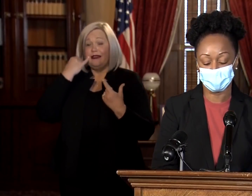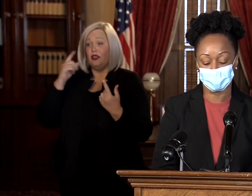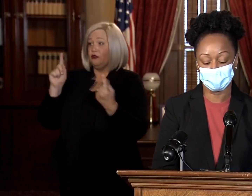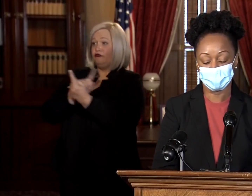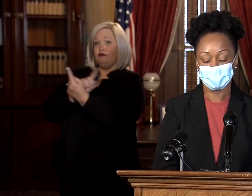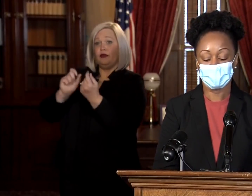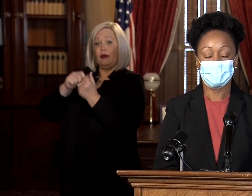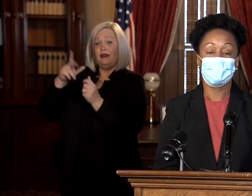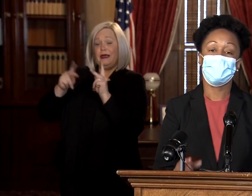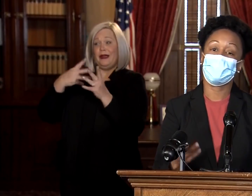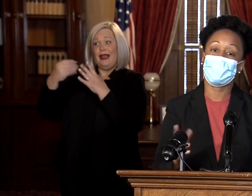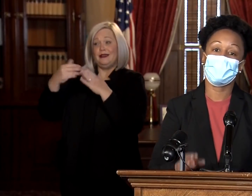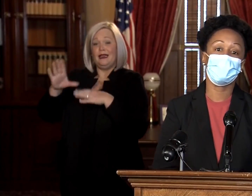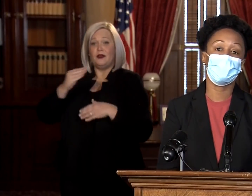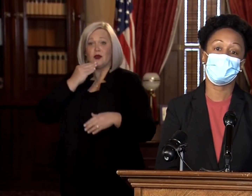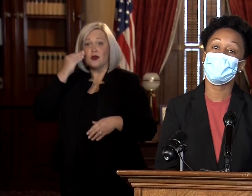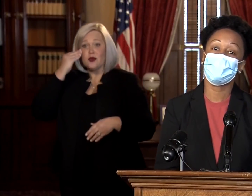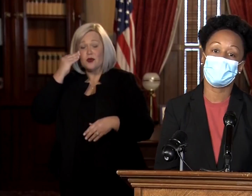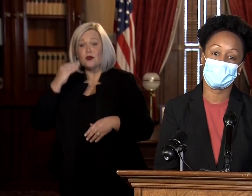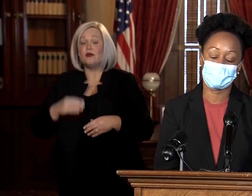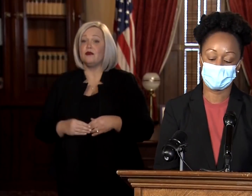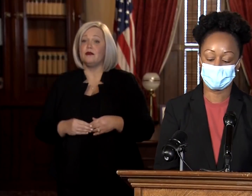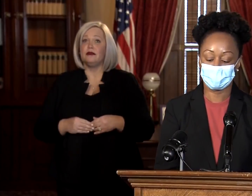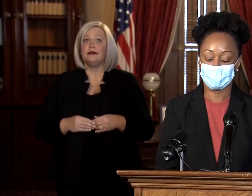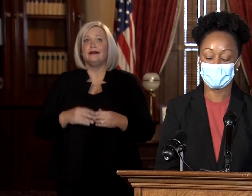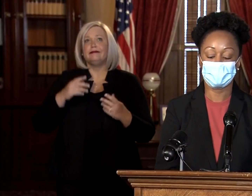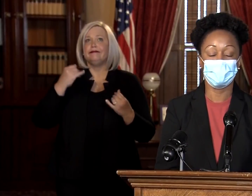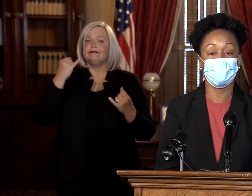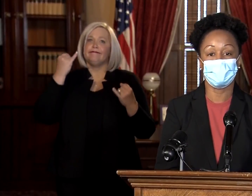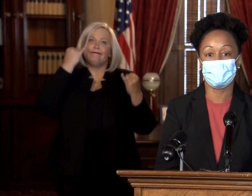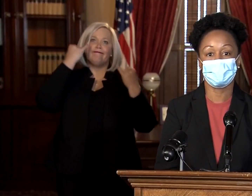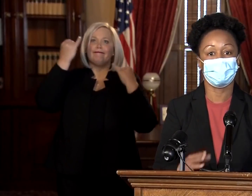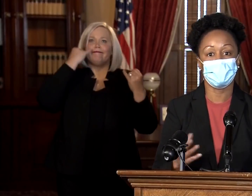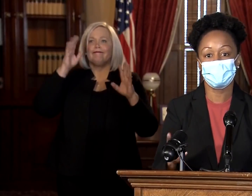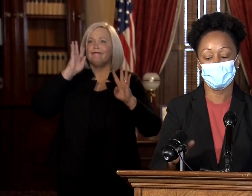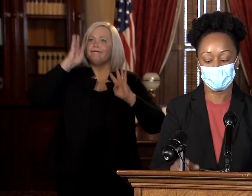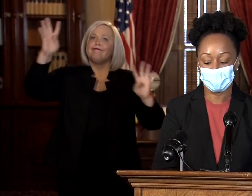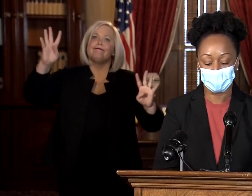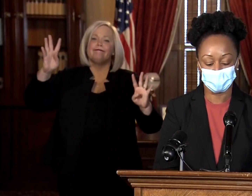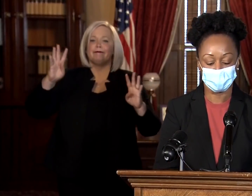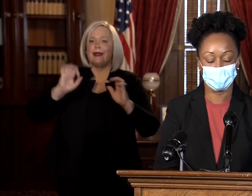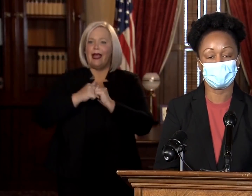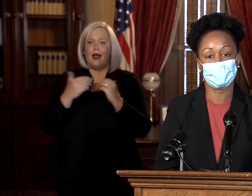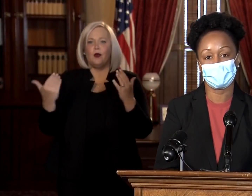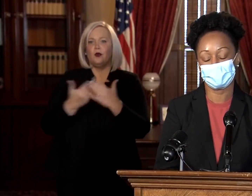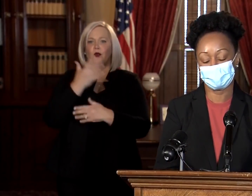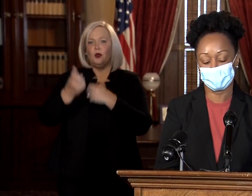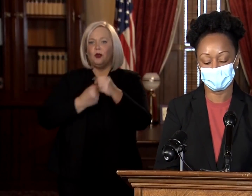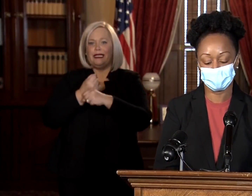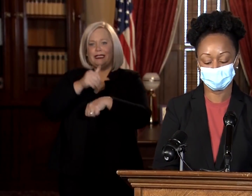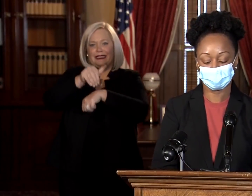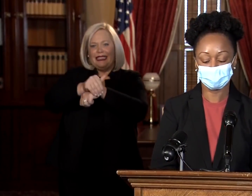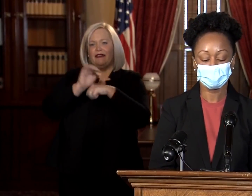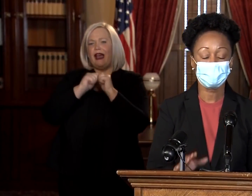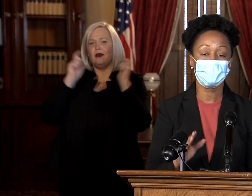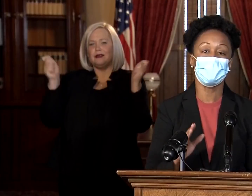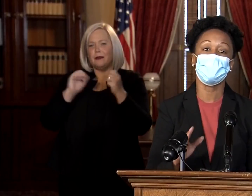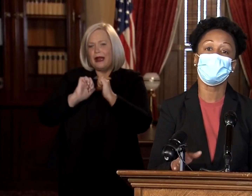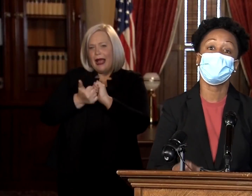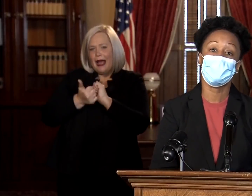do our part and remain vigilant. Wear your mask anytime you’ll be Wear your mask anytime you’ll be around someone outside of your around someone outside of your household. household. Try creative ways to ring in the